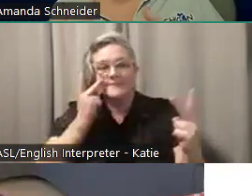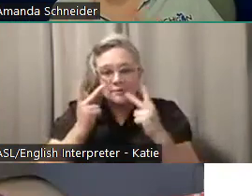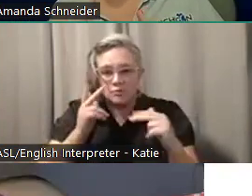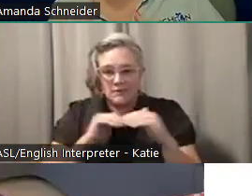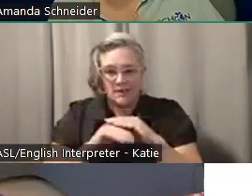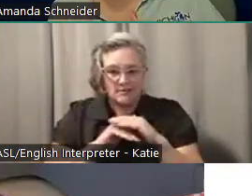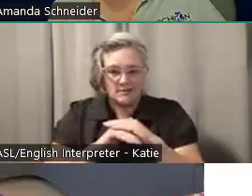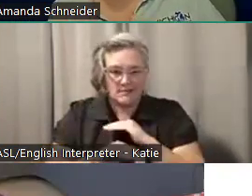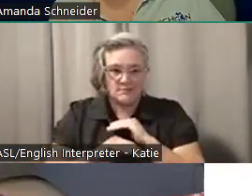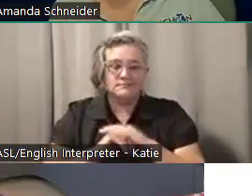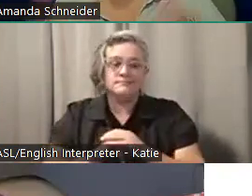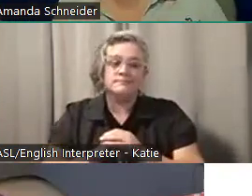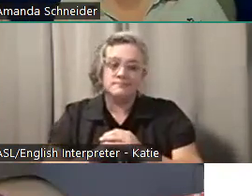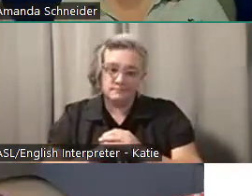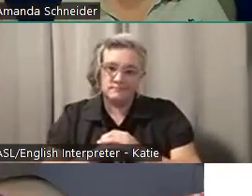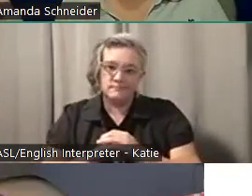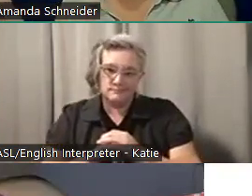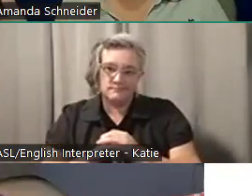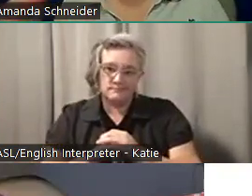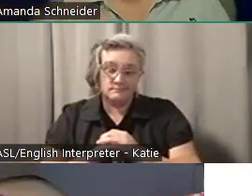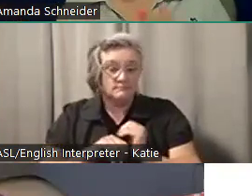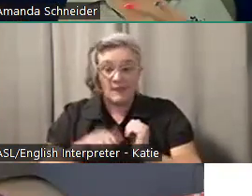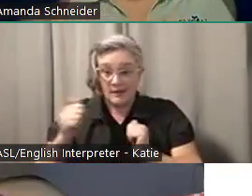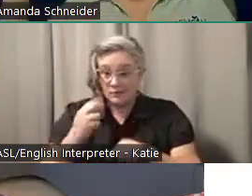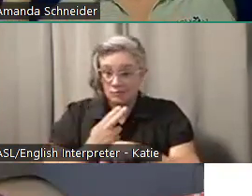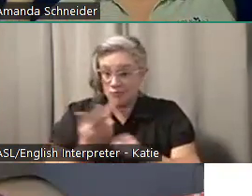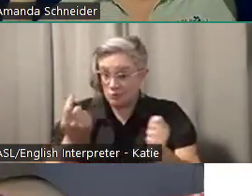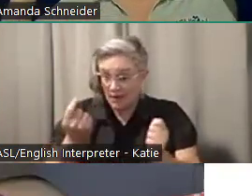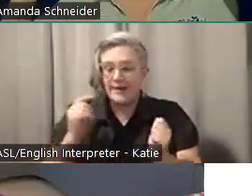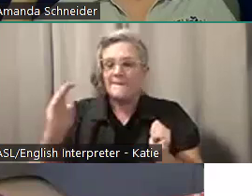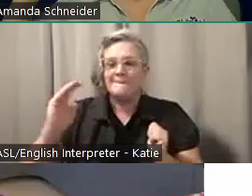Um, another strategy could be utilizing mirrors. So if you have a